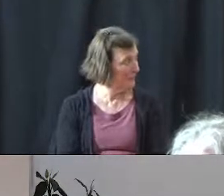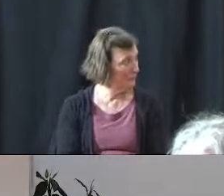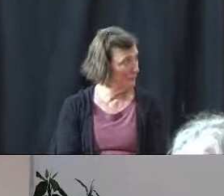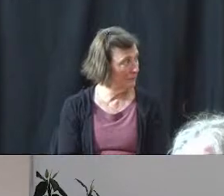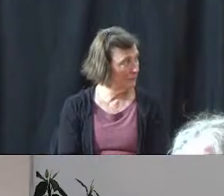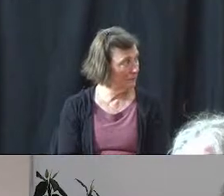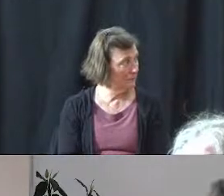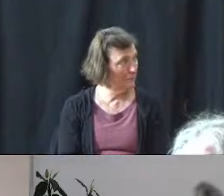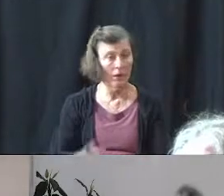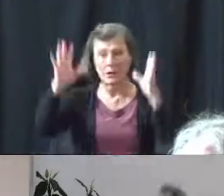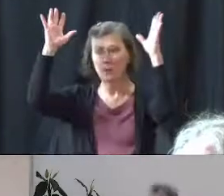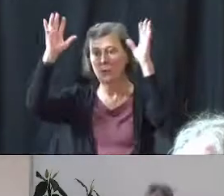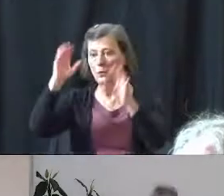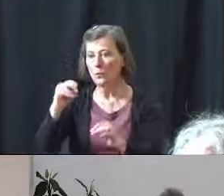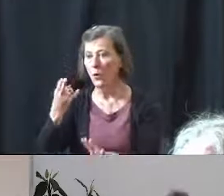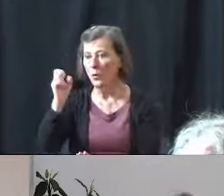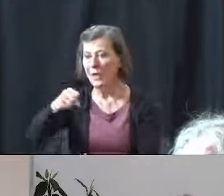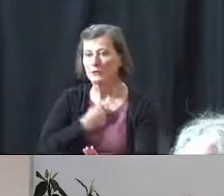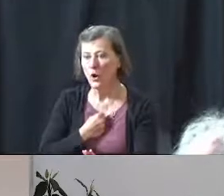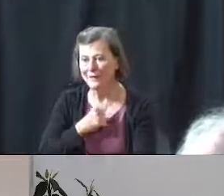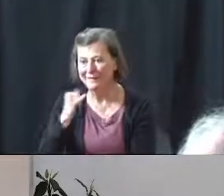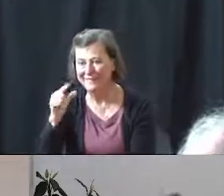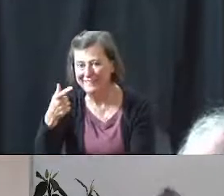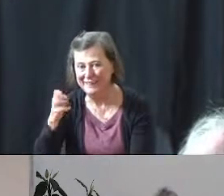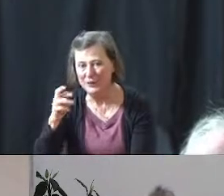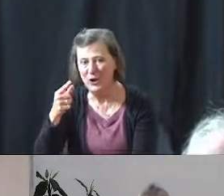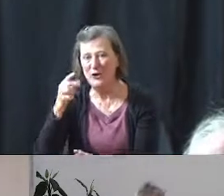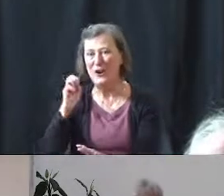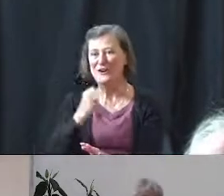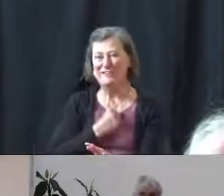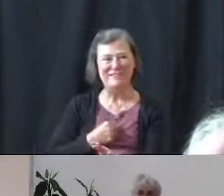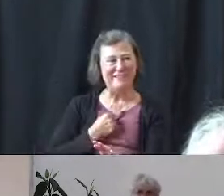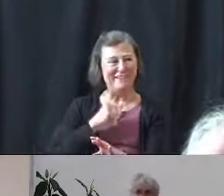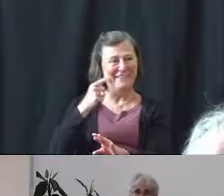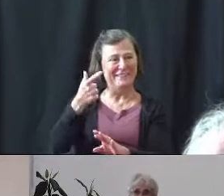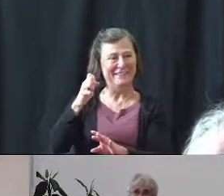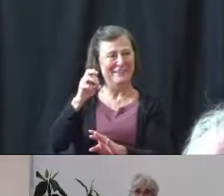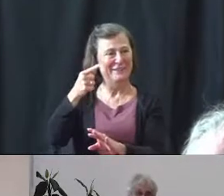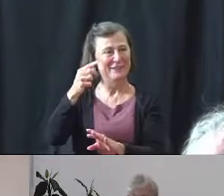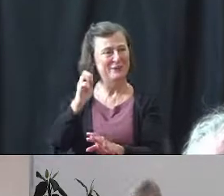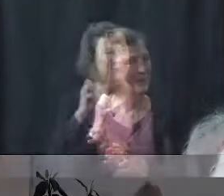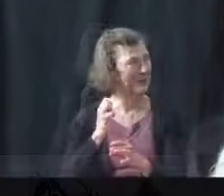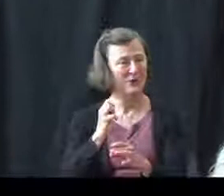Yeah, oh yeah. George, I'm sorry. George Struble has something he wants to tell us about.